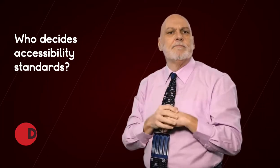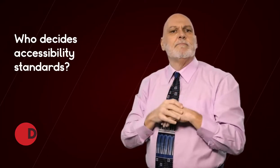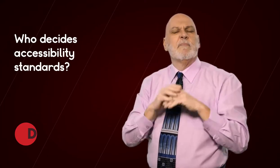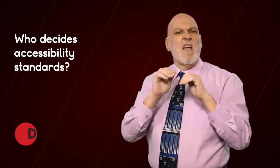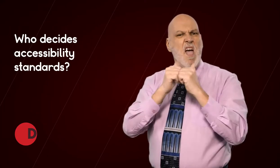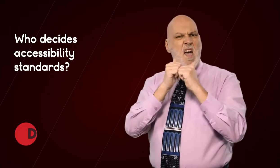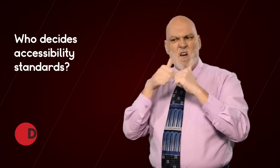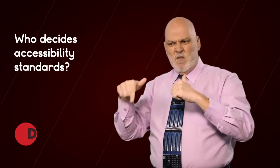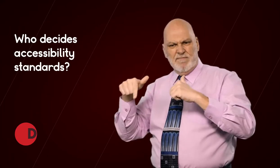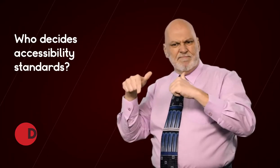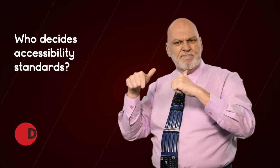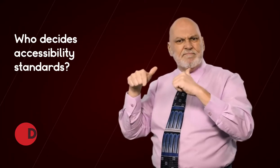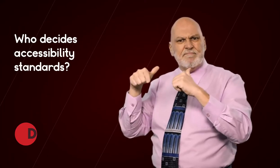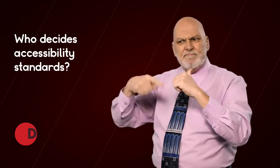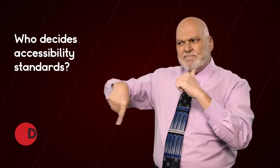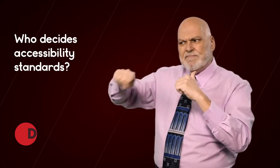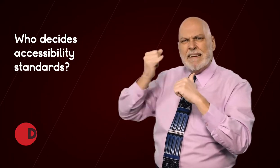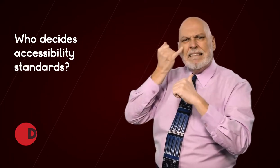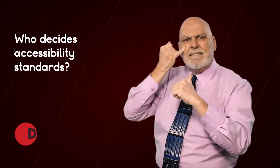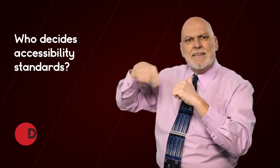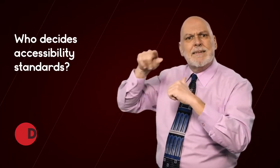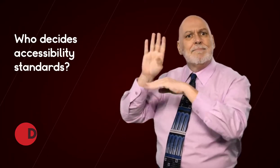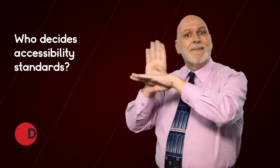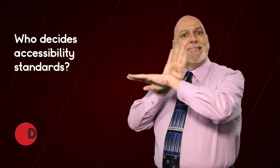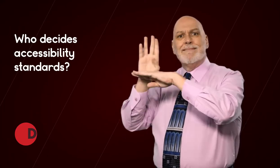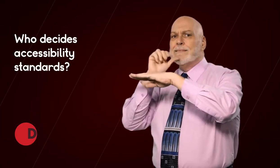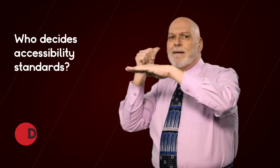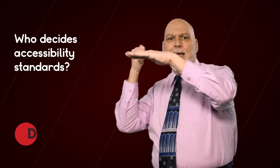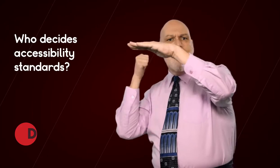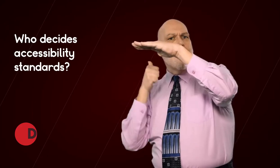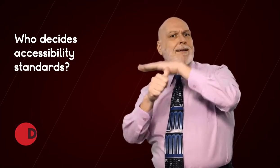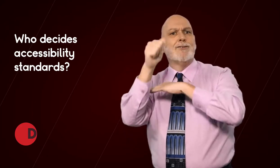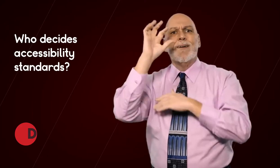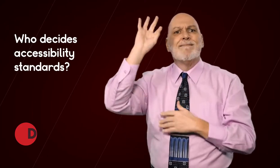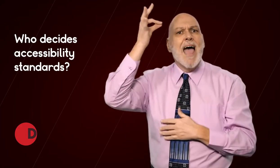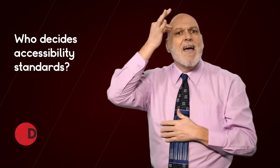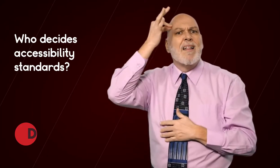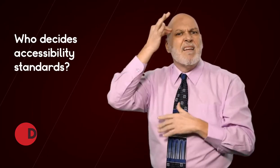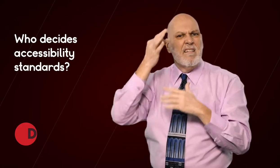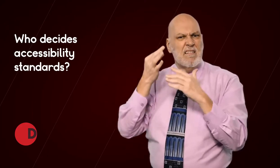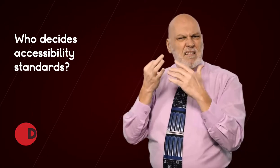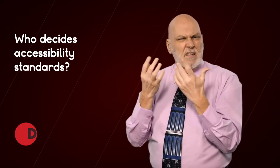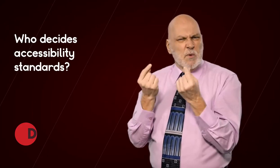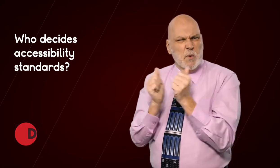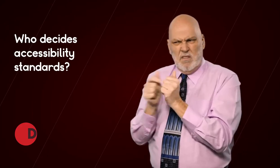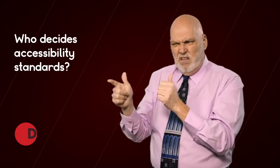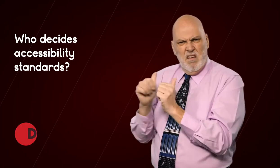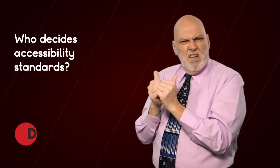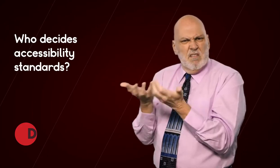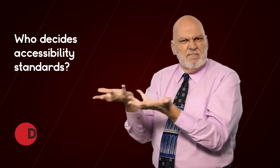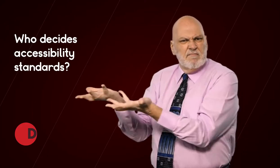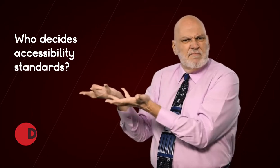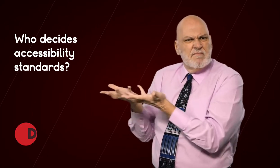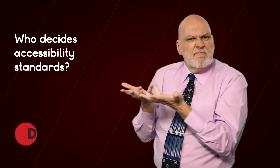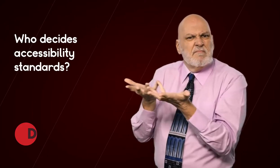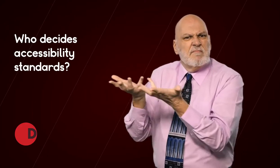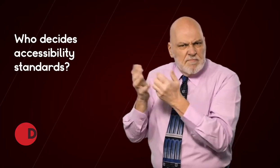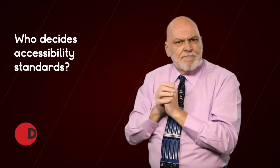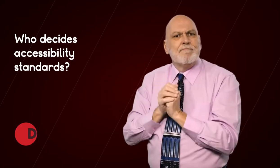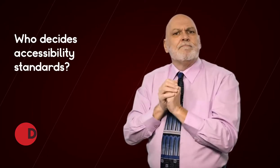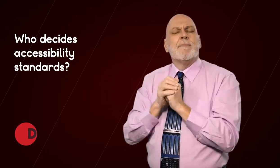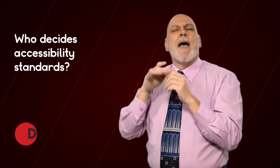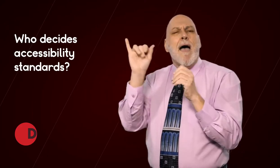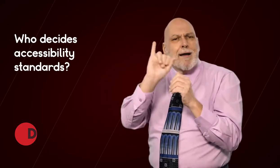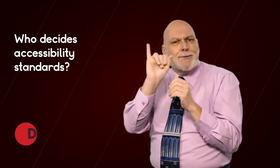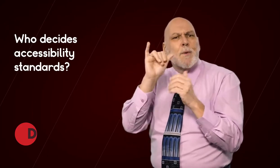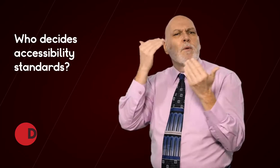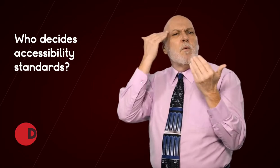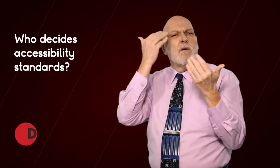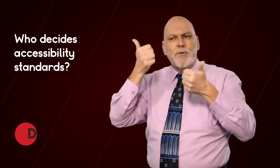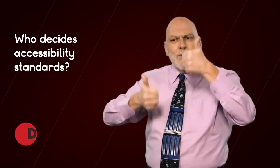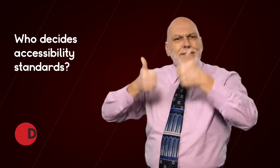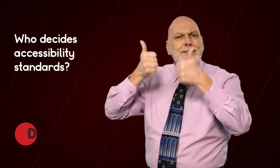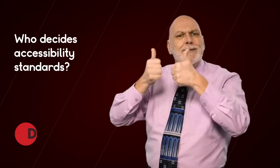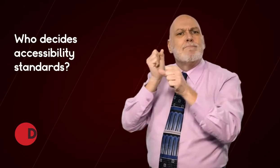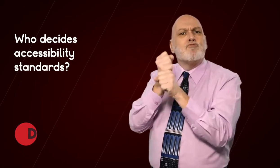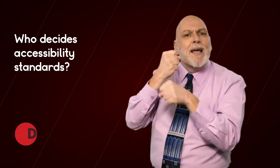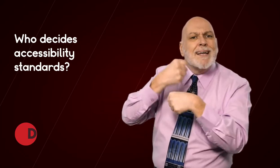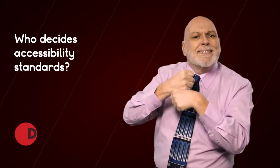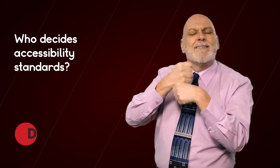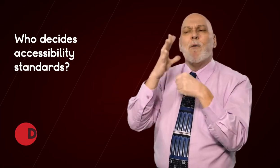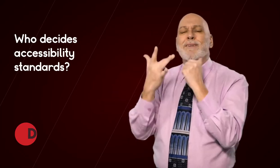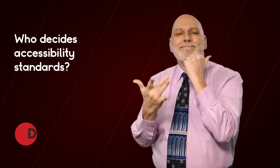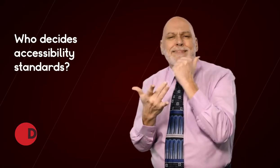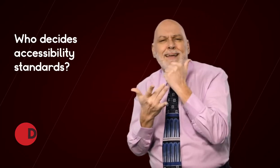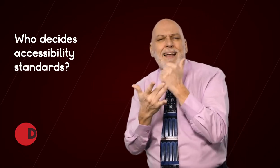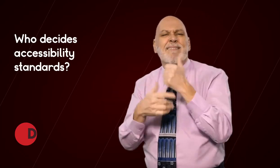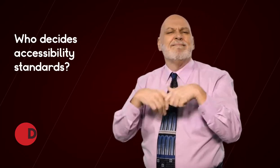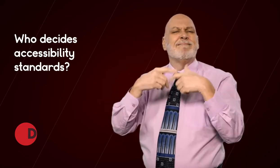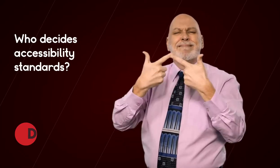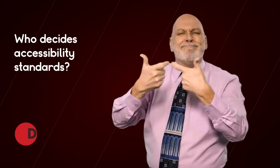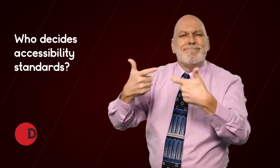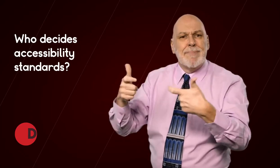how would businesses not under federal regulation know which